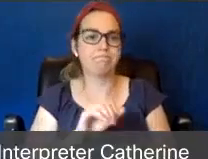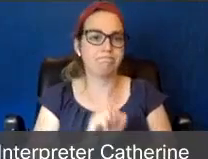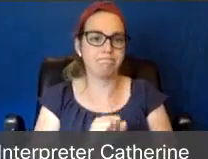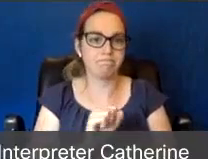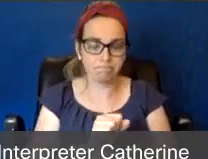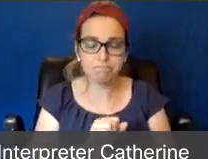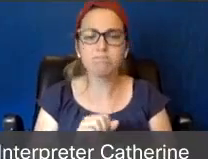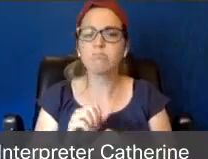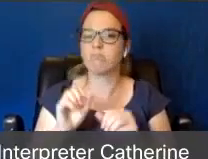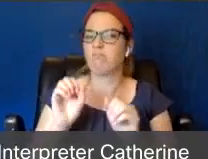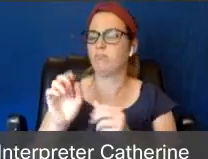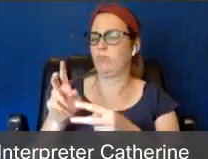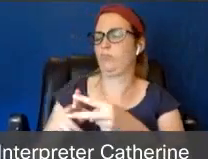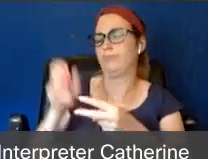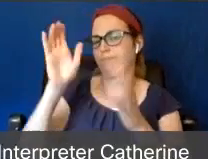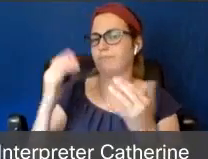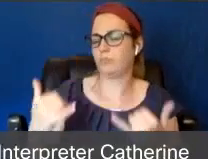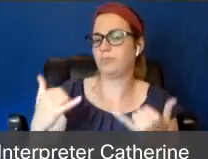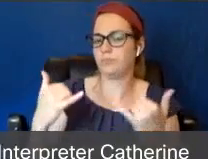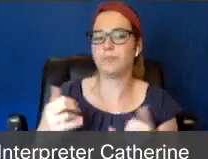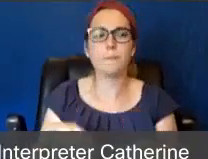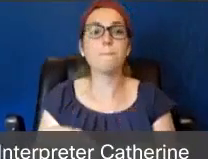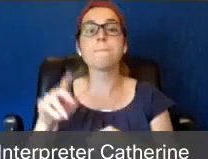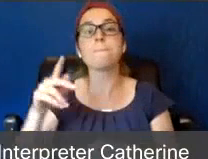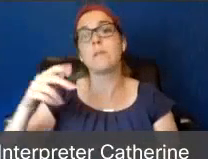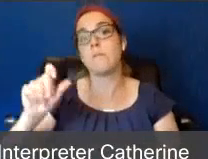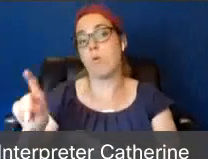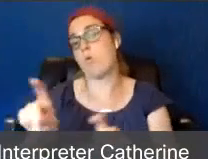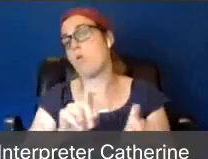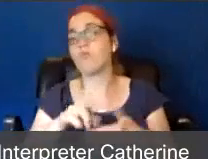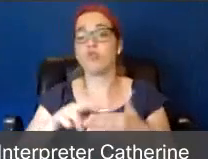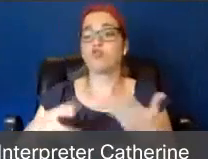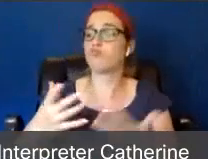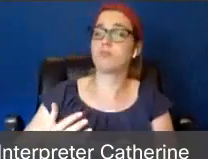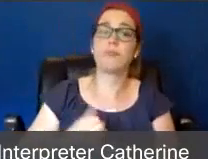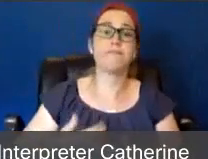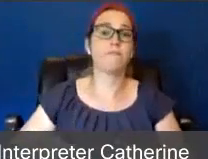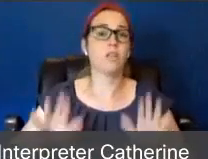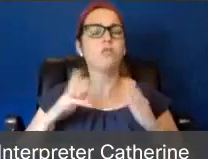and I just wanna share a few observations about who's participating in today's webinar.